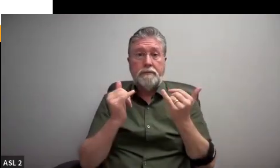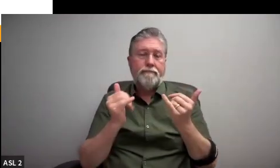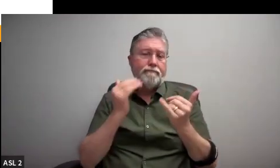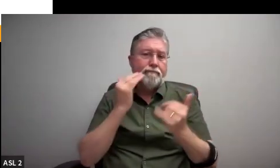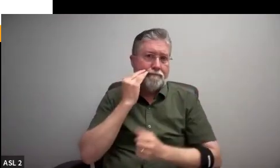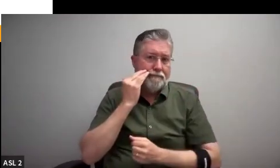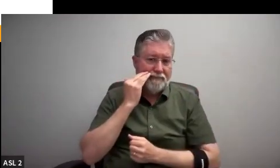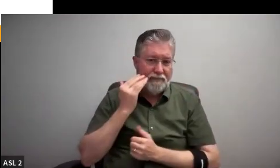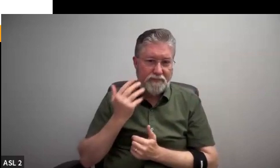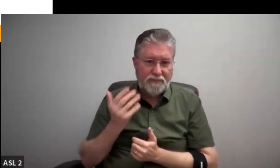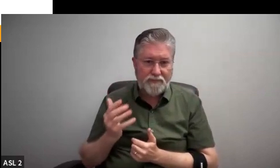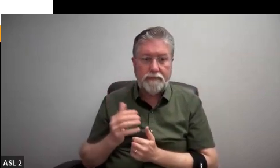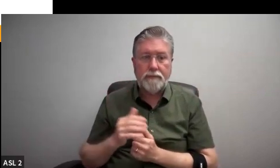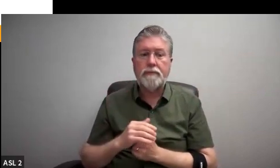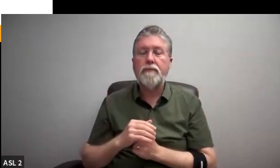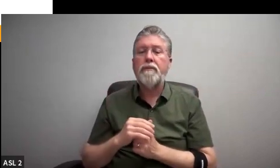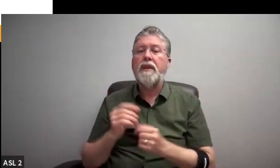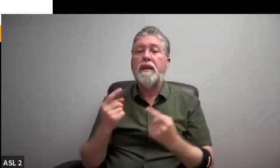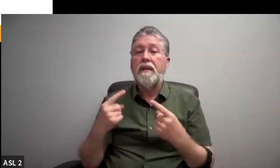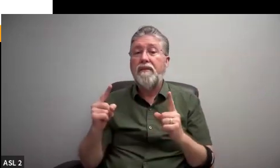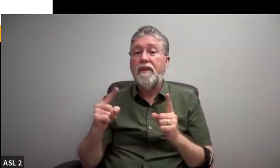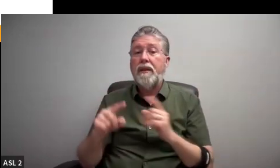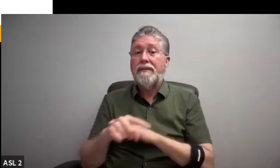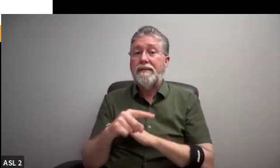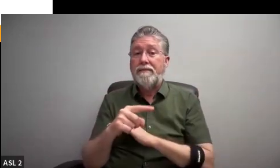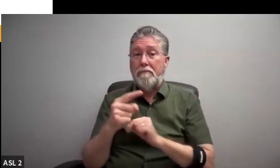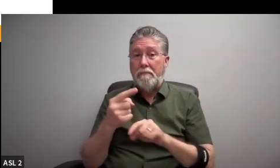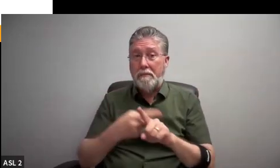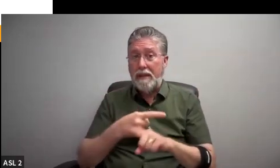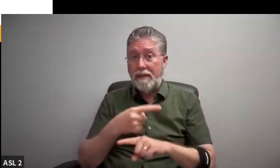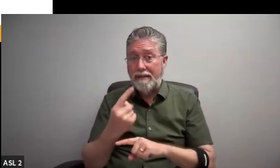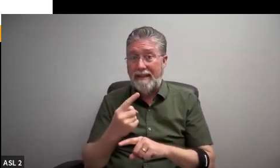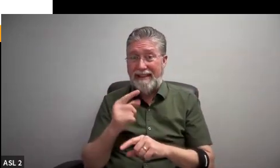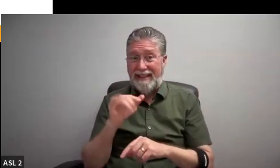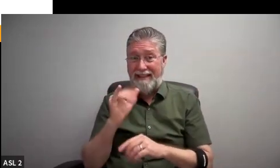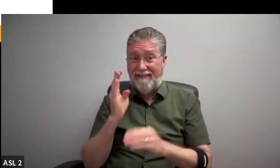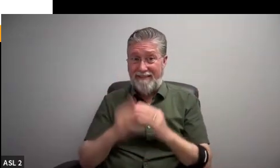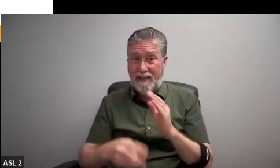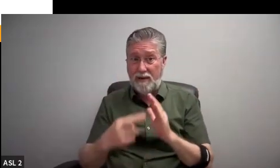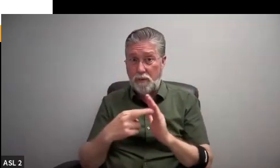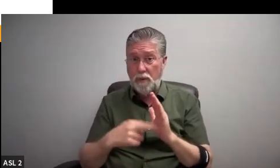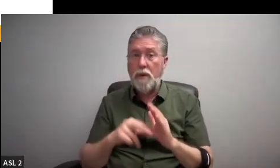now, the effective date of the final rule was 30 days after it was published in the Federal